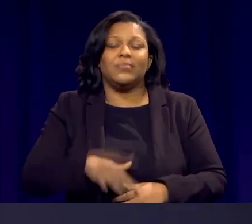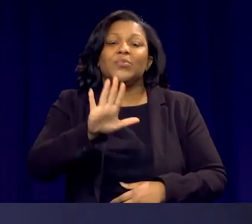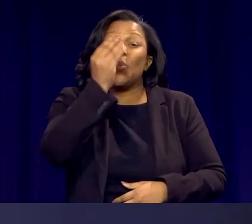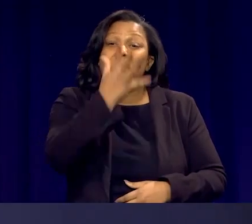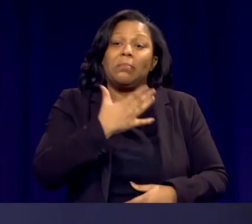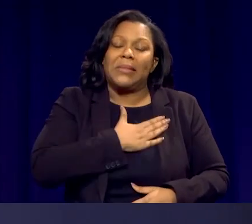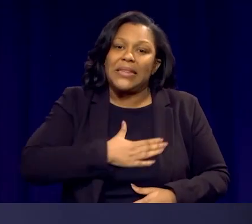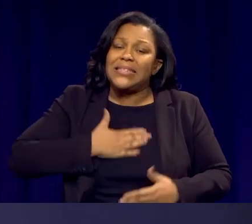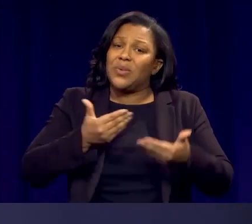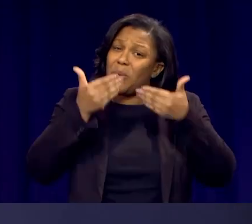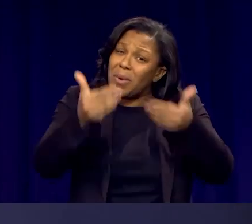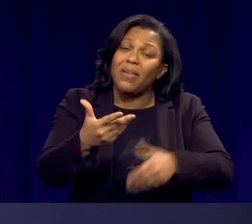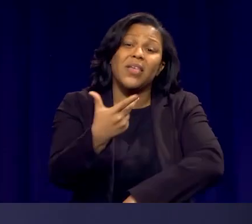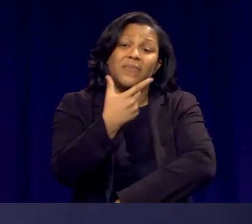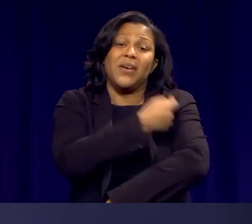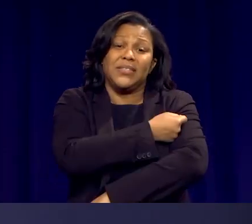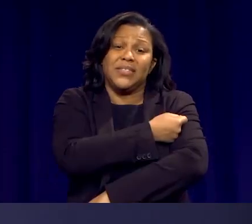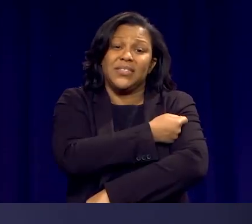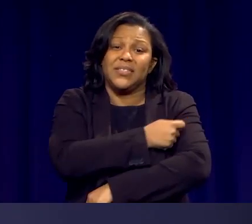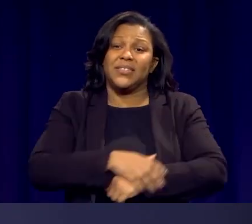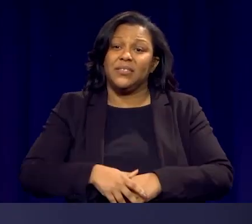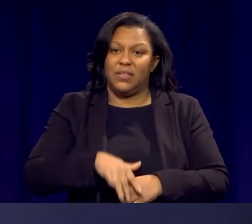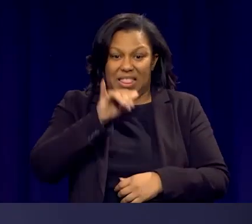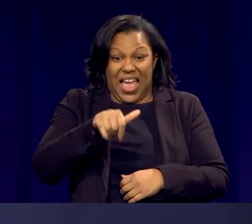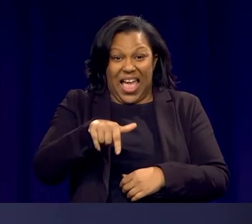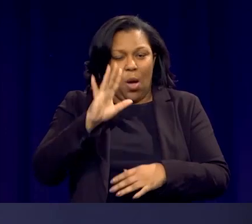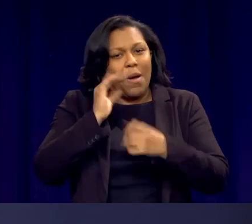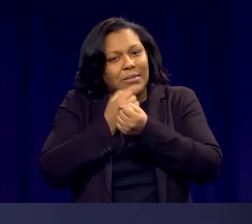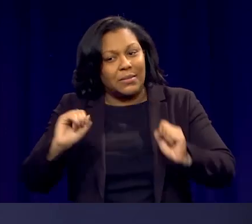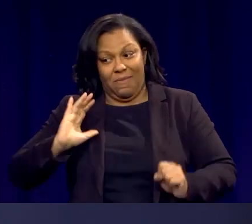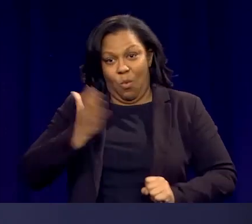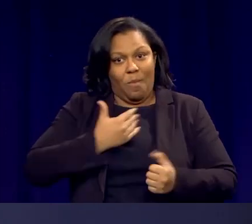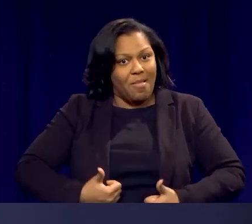Gabriel: Get vaccinated, please. I mean, it just saves lives.